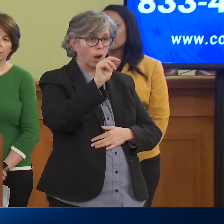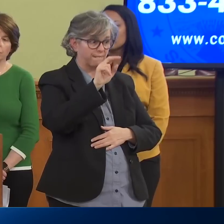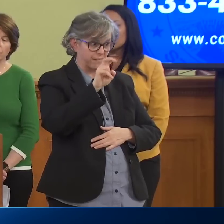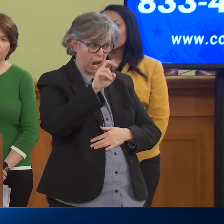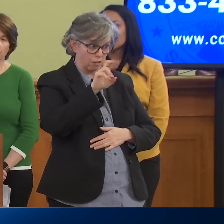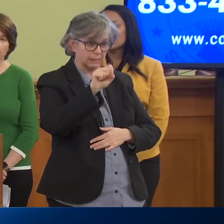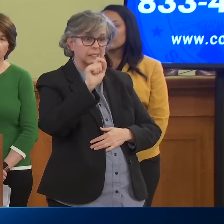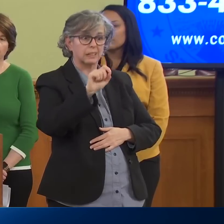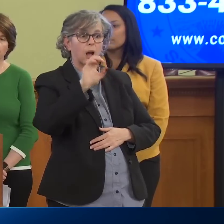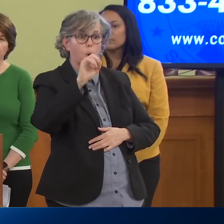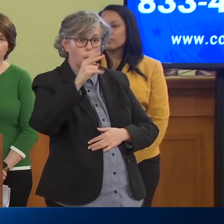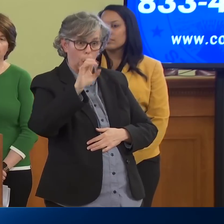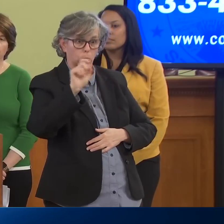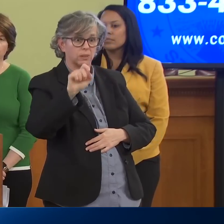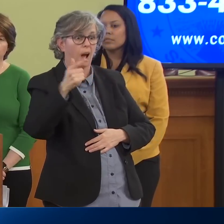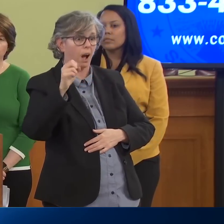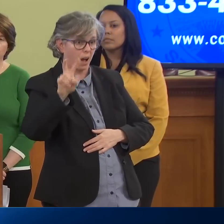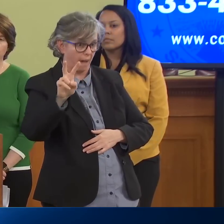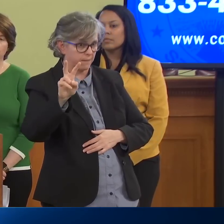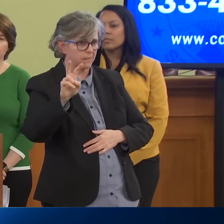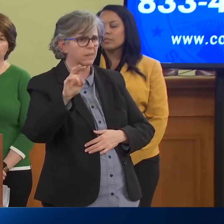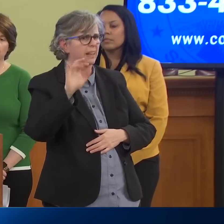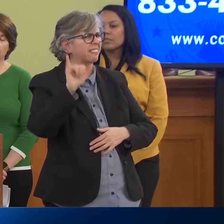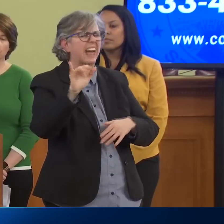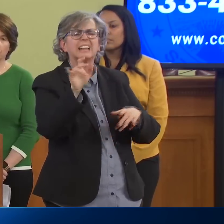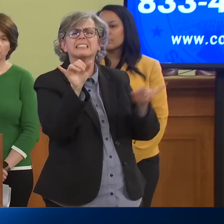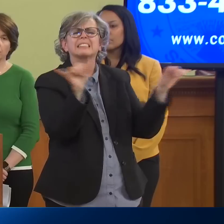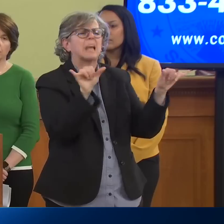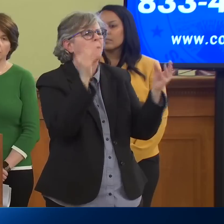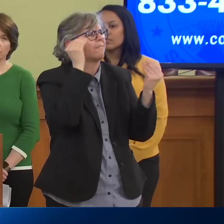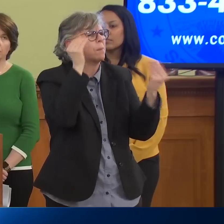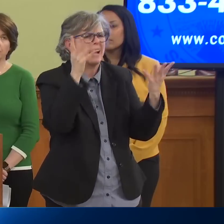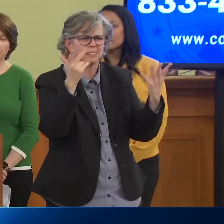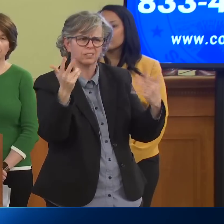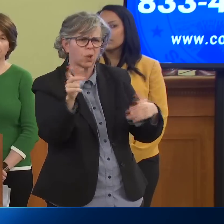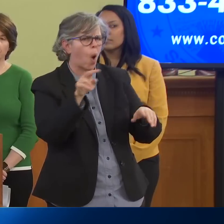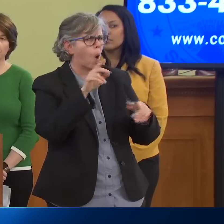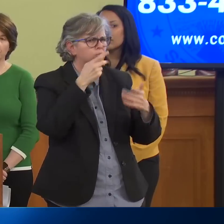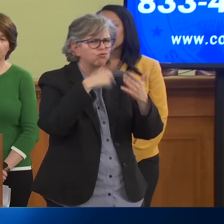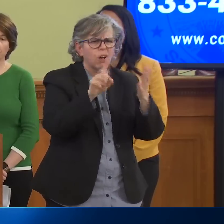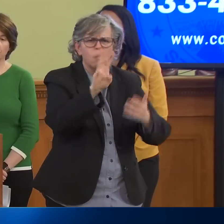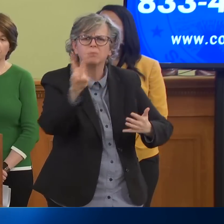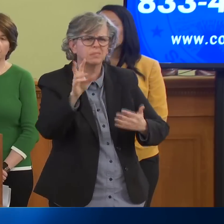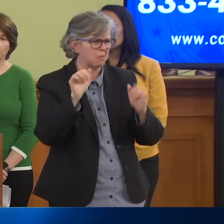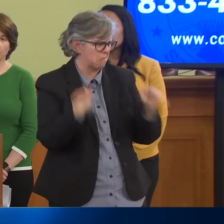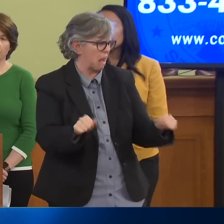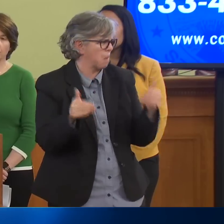UP ONLINE AT CORONAVIRUS .OHIO.GOV. THAT IS CORONAVIRUS.OHIO.GOV.